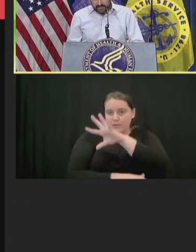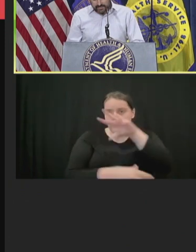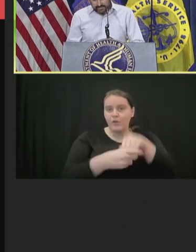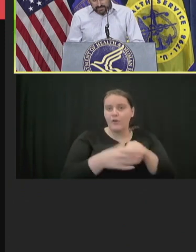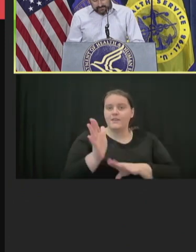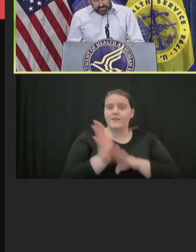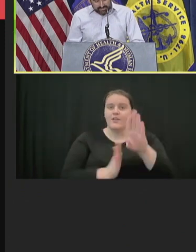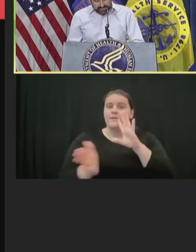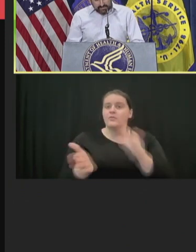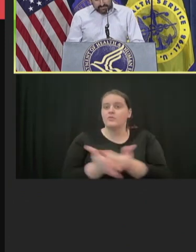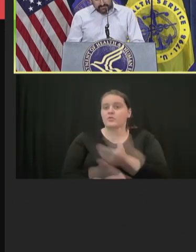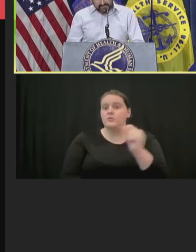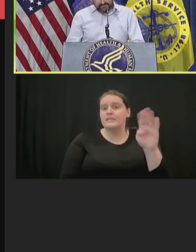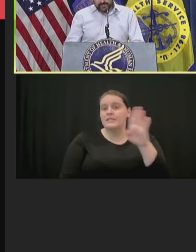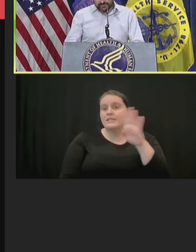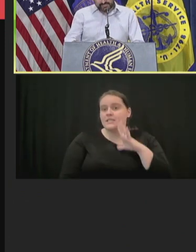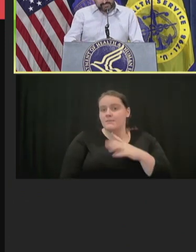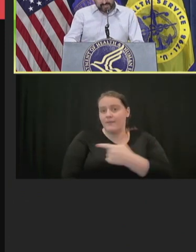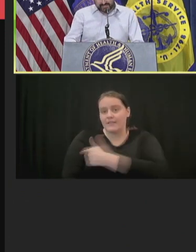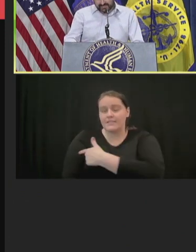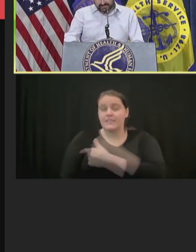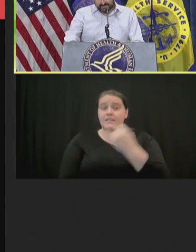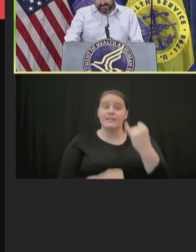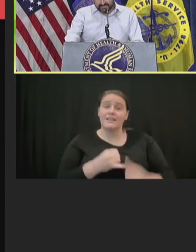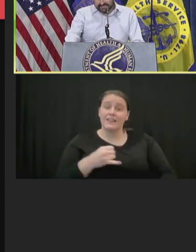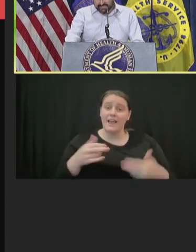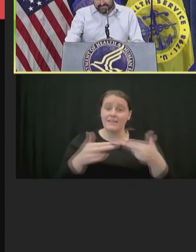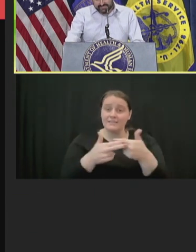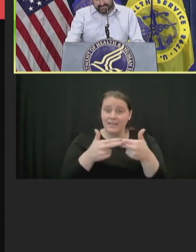And then my last slide is just a note to say -- and I have to say this -- that the